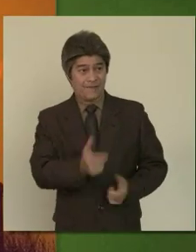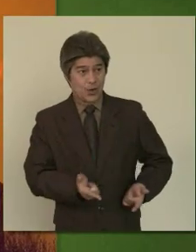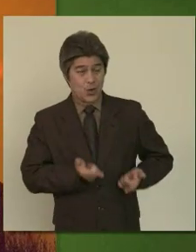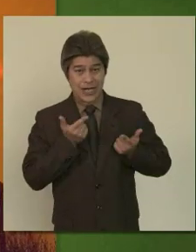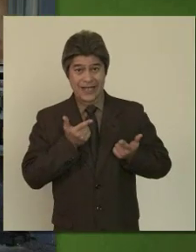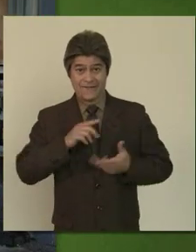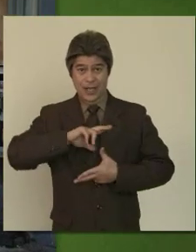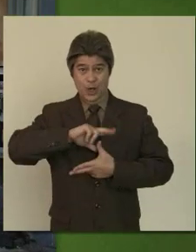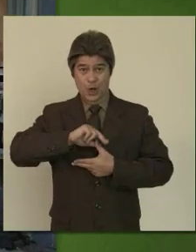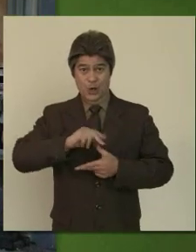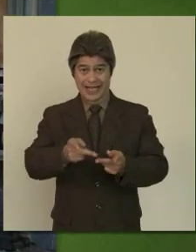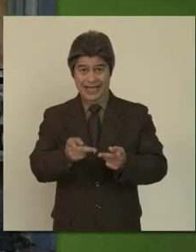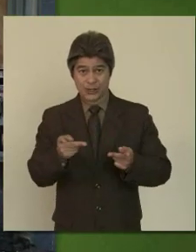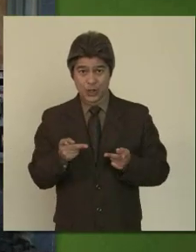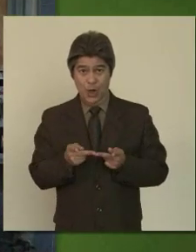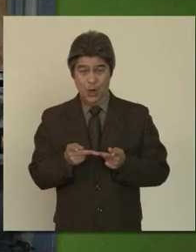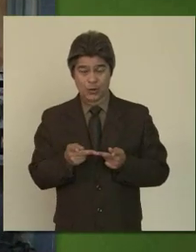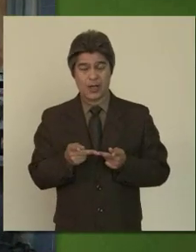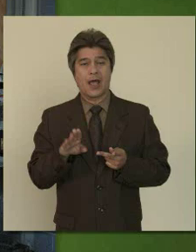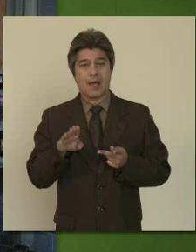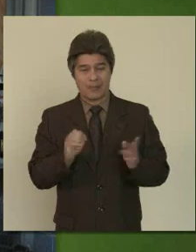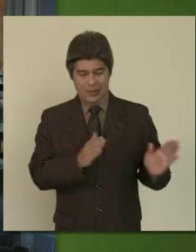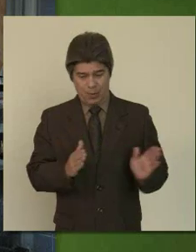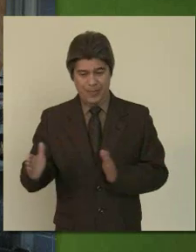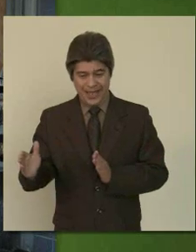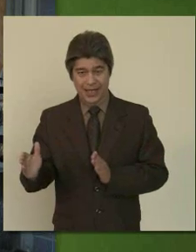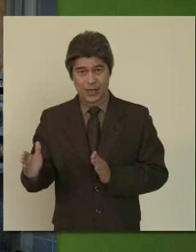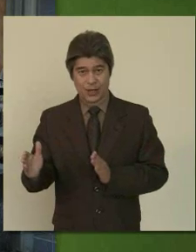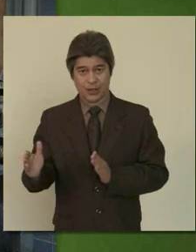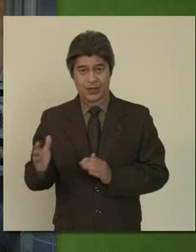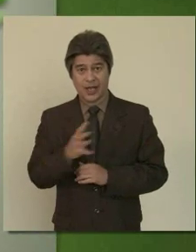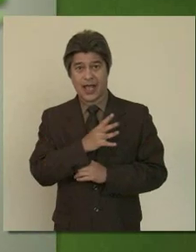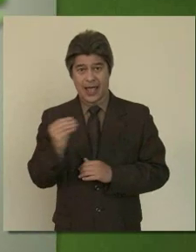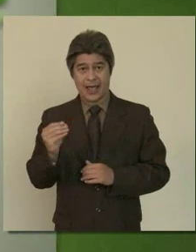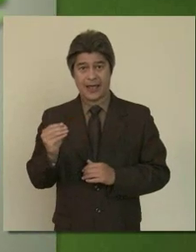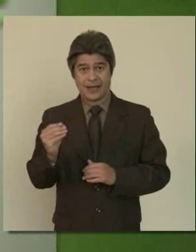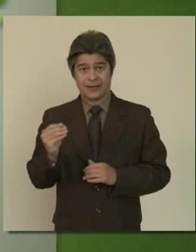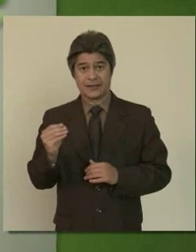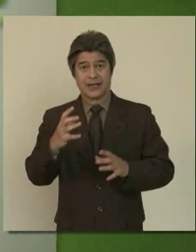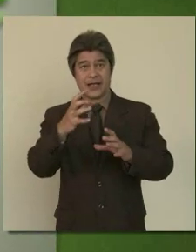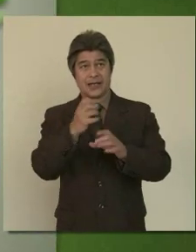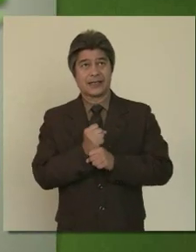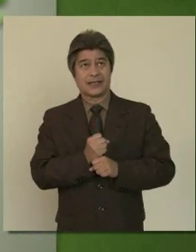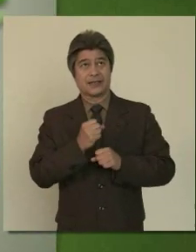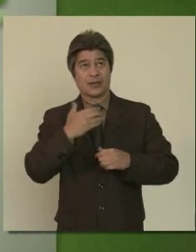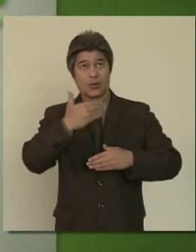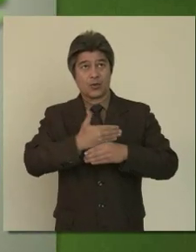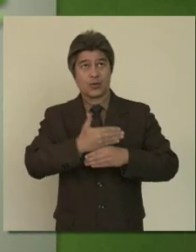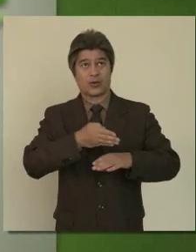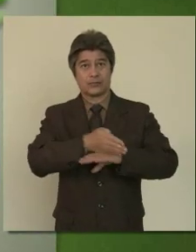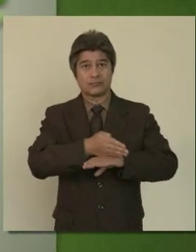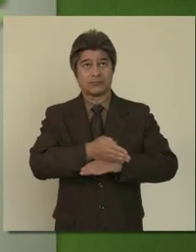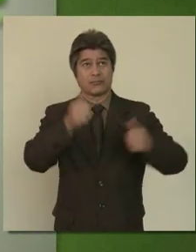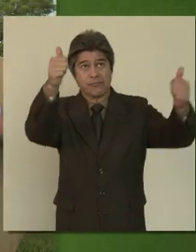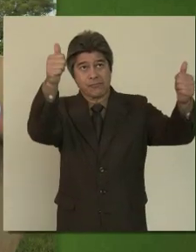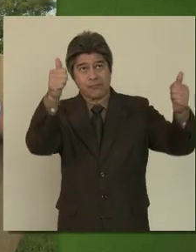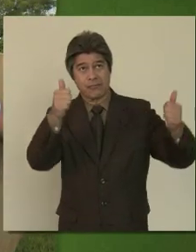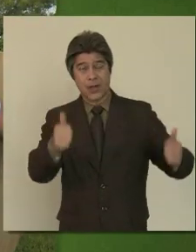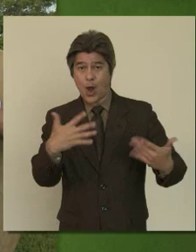If you live in a hurricane zone, be prepared, and have those boards required for boarding up your windows, already pre-cut and holes already